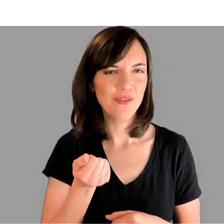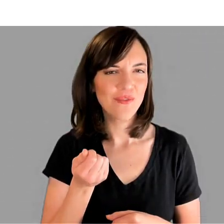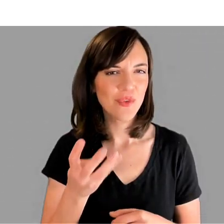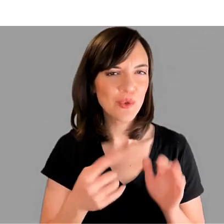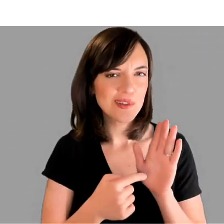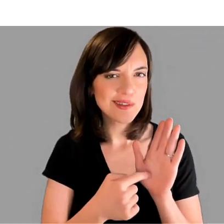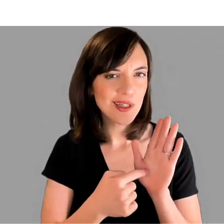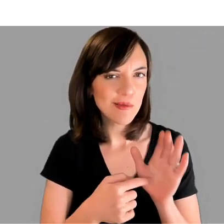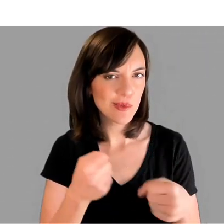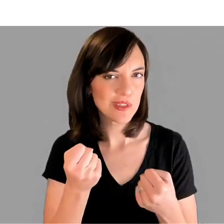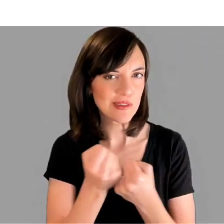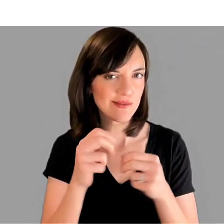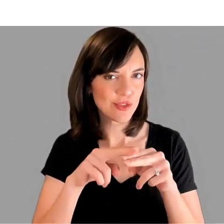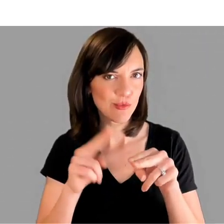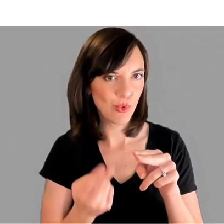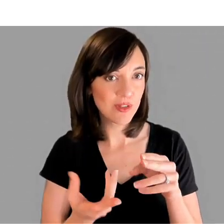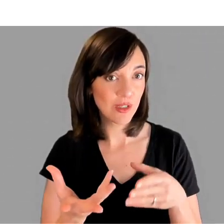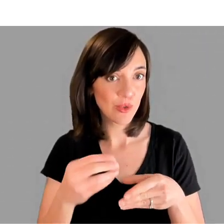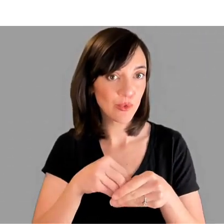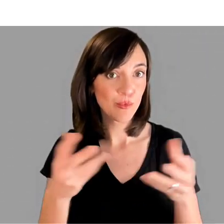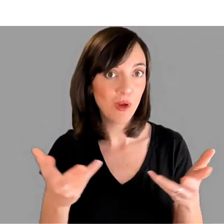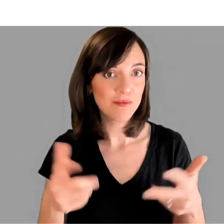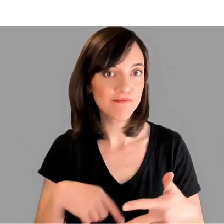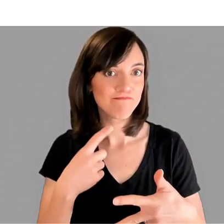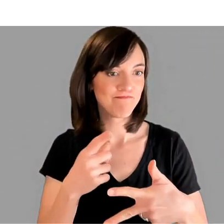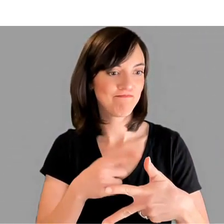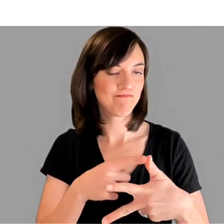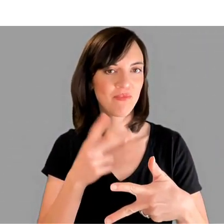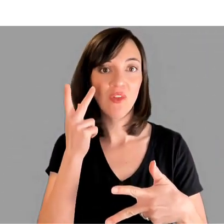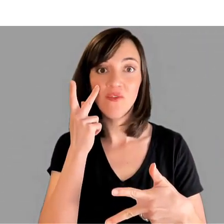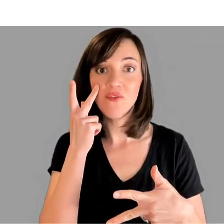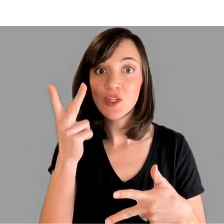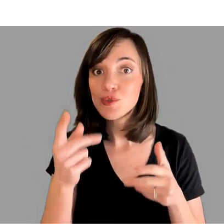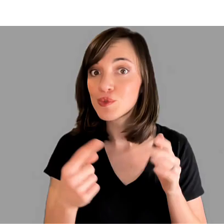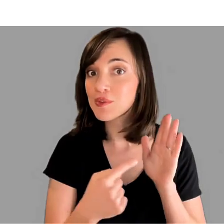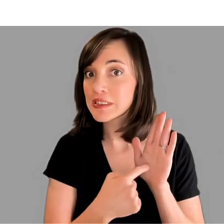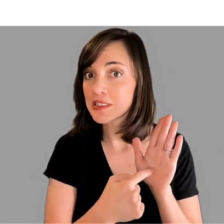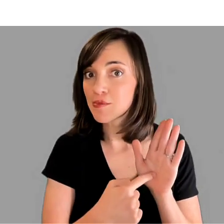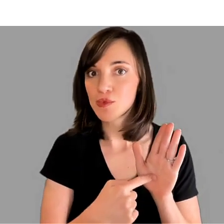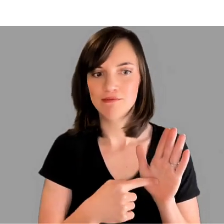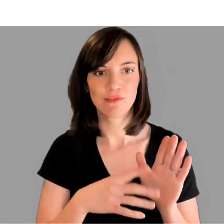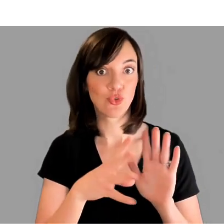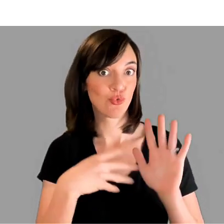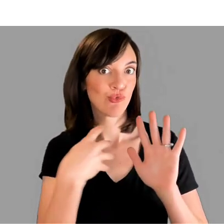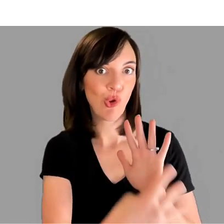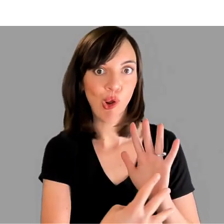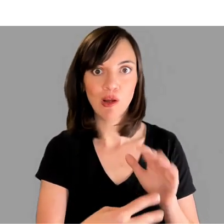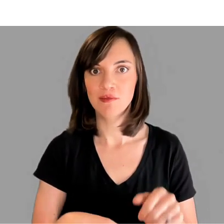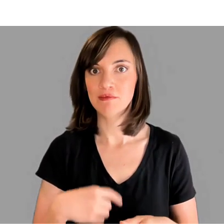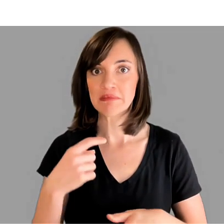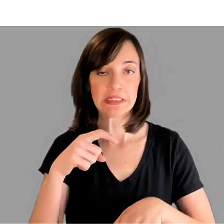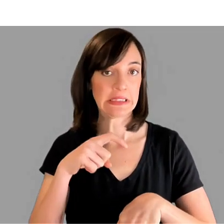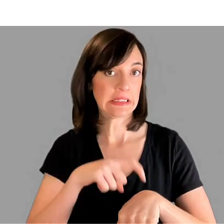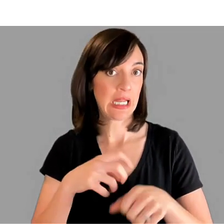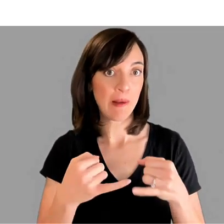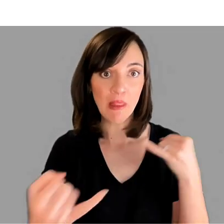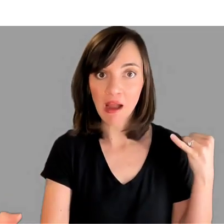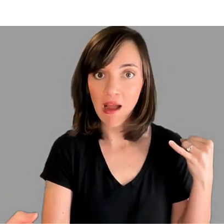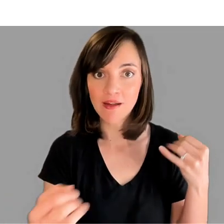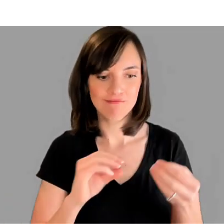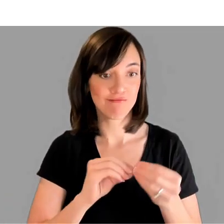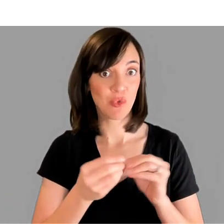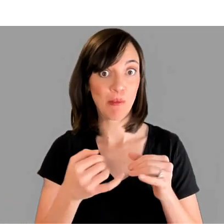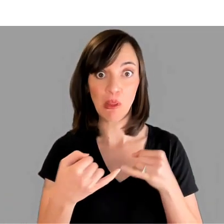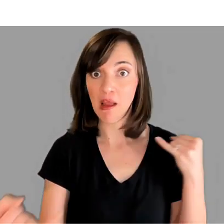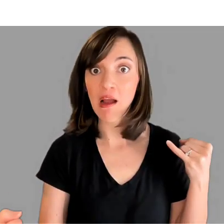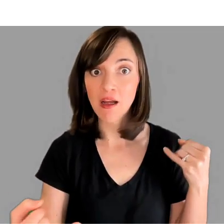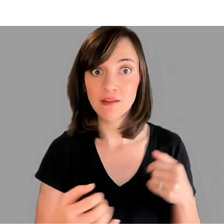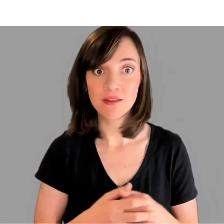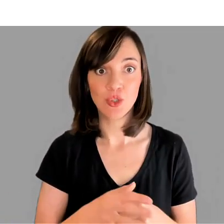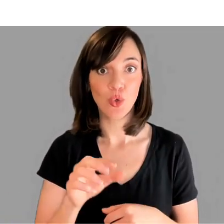Some examples of scaffolded supports include graphics, like charts, timelines, number lines,